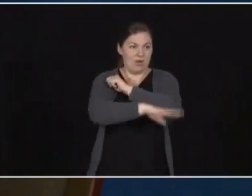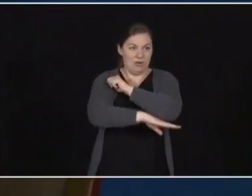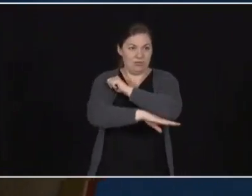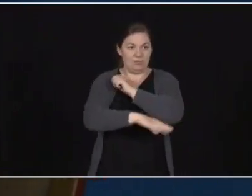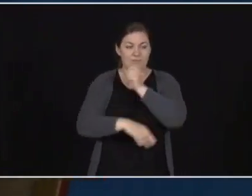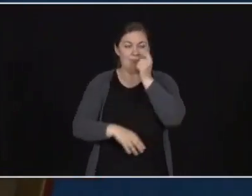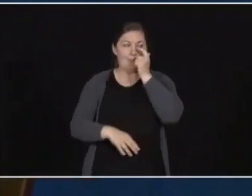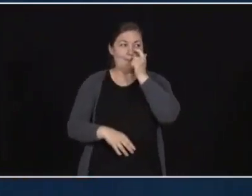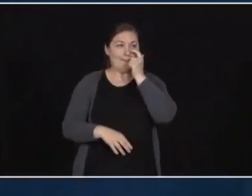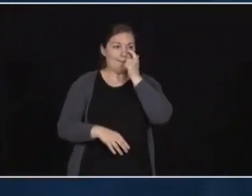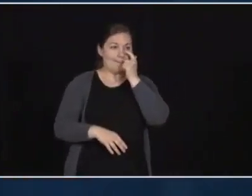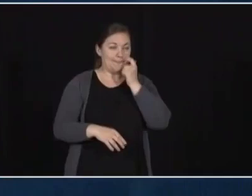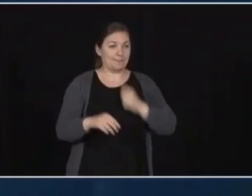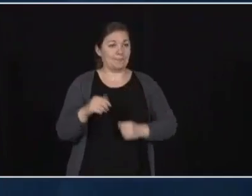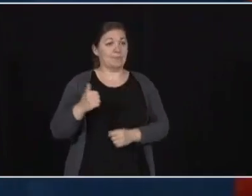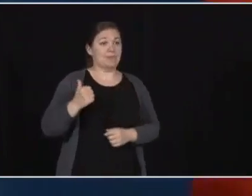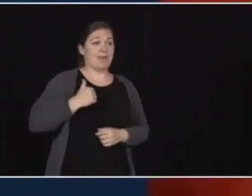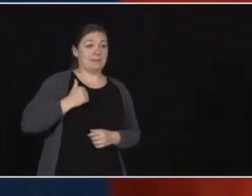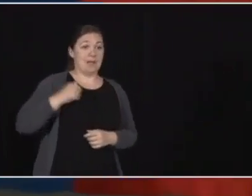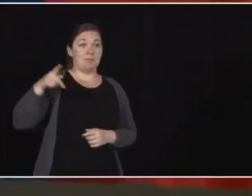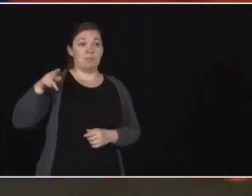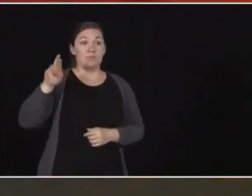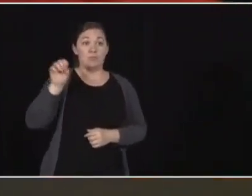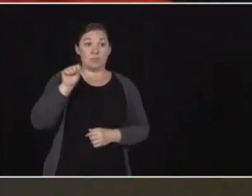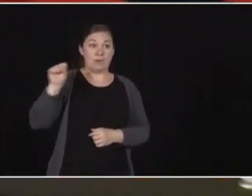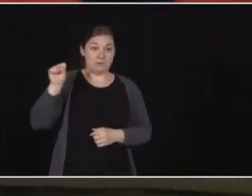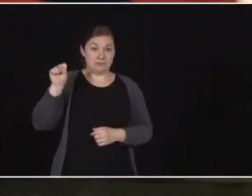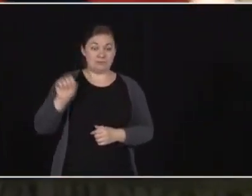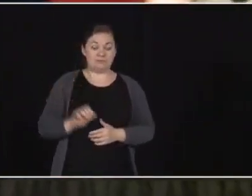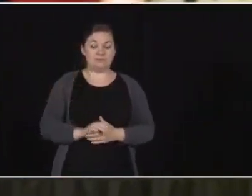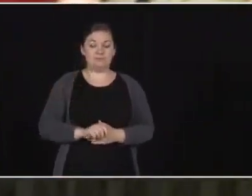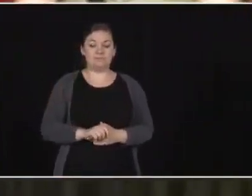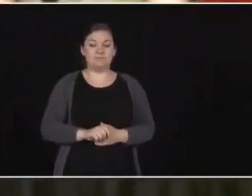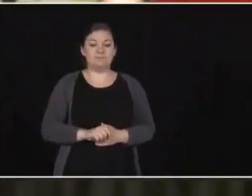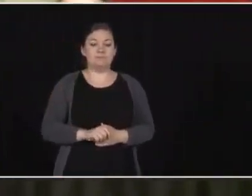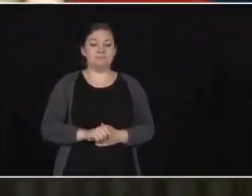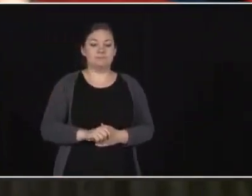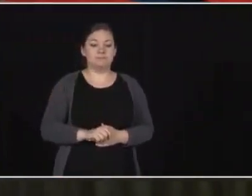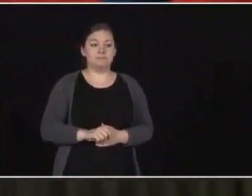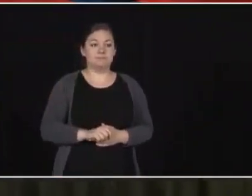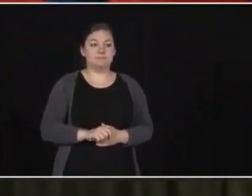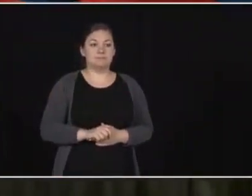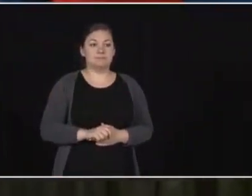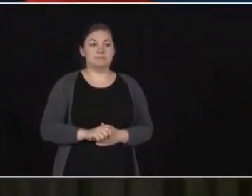testing this hypothesis right now. Next question comes from Allison Jones with the Canadian press. Please go ahead.